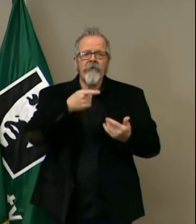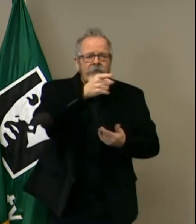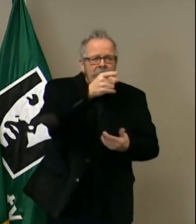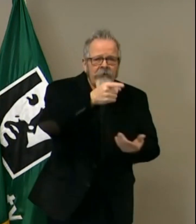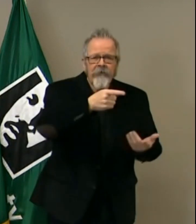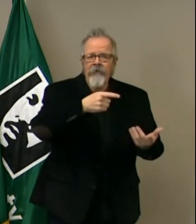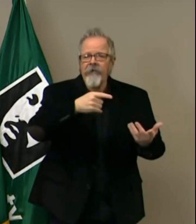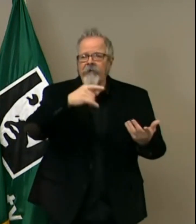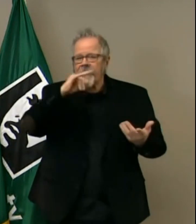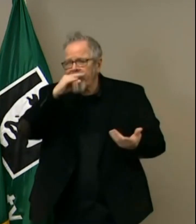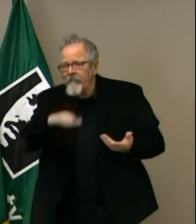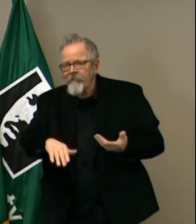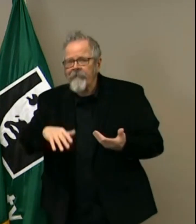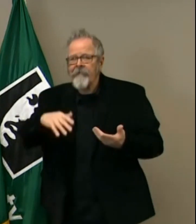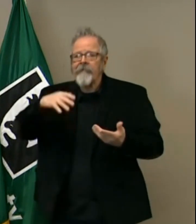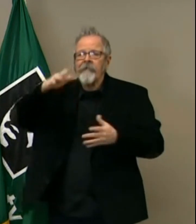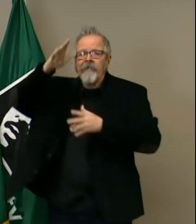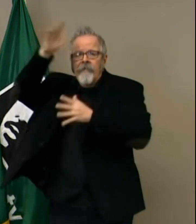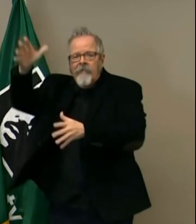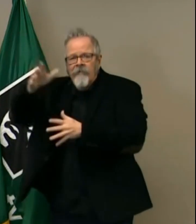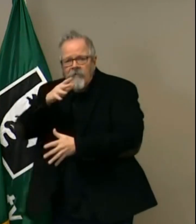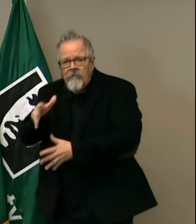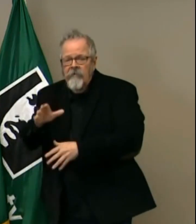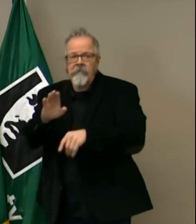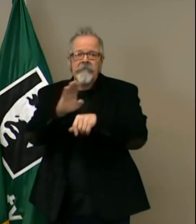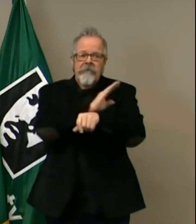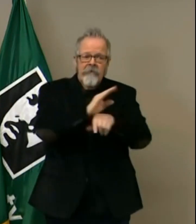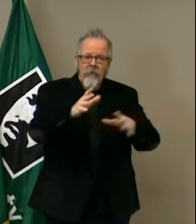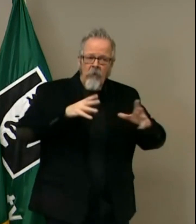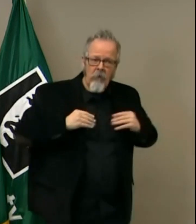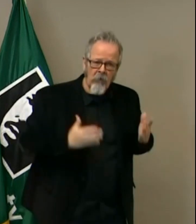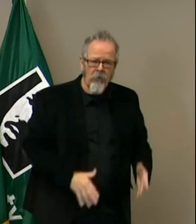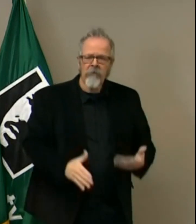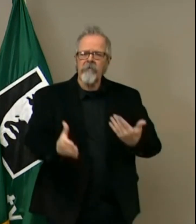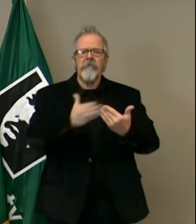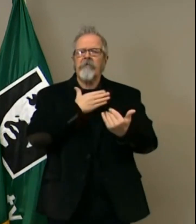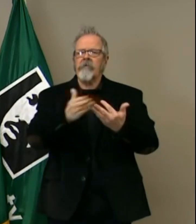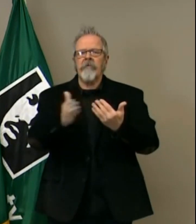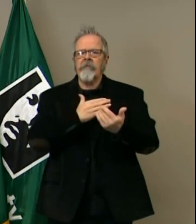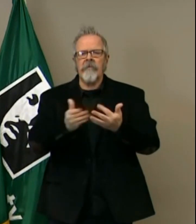living a normal life right now we're just not doing our job as Washingtonians